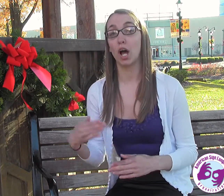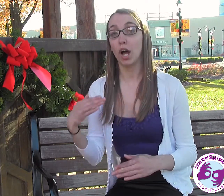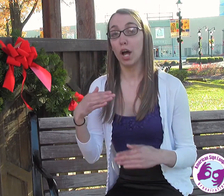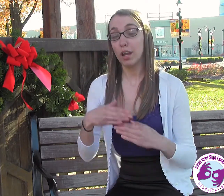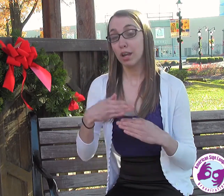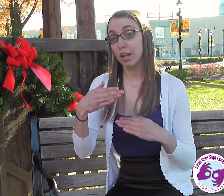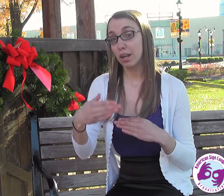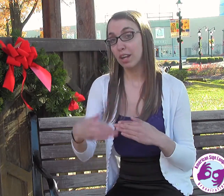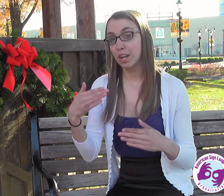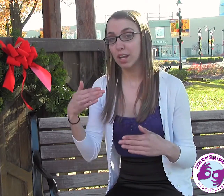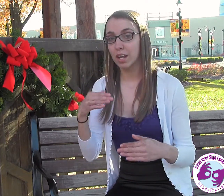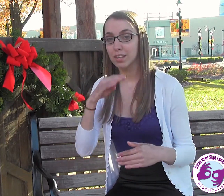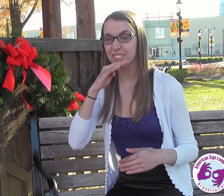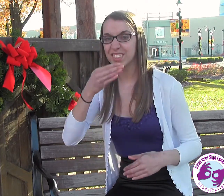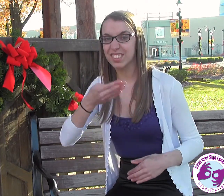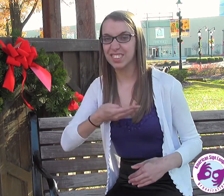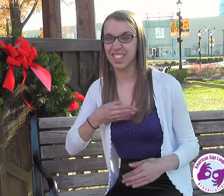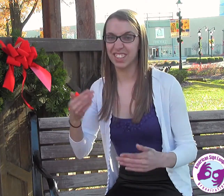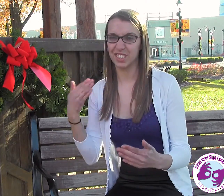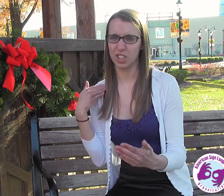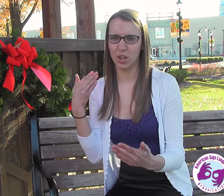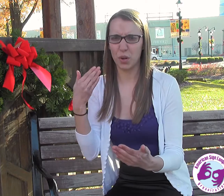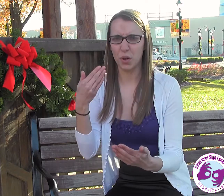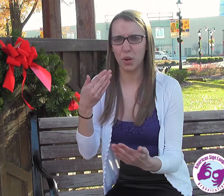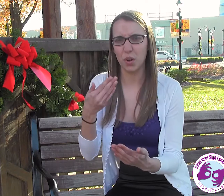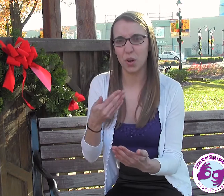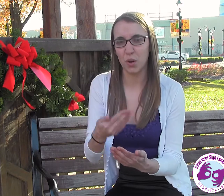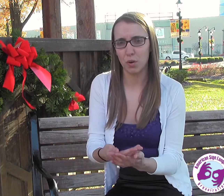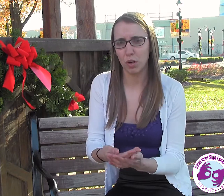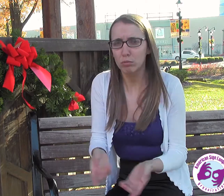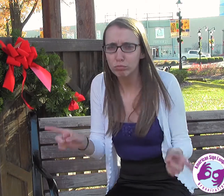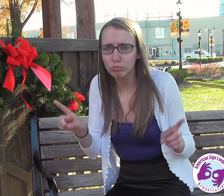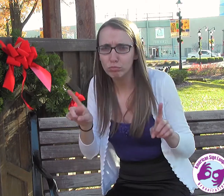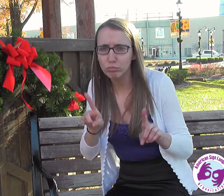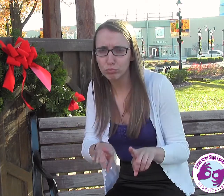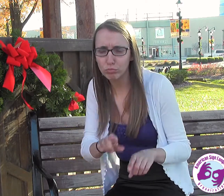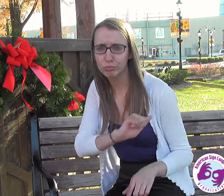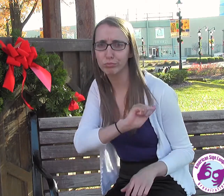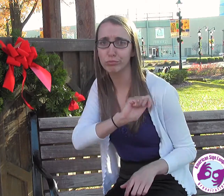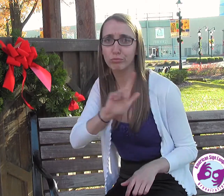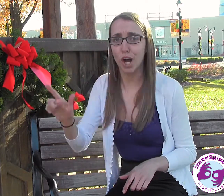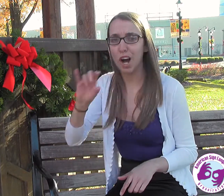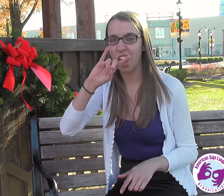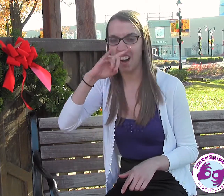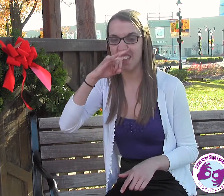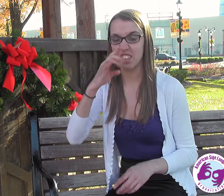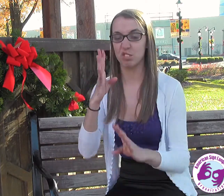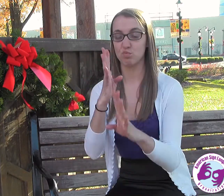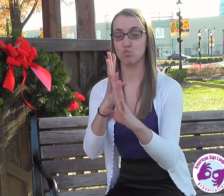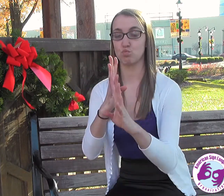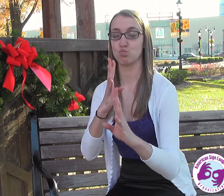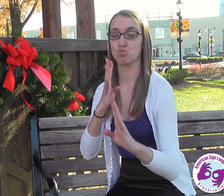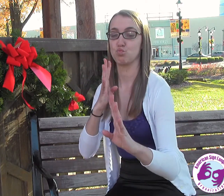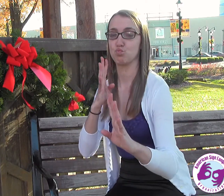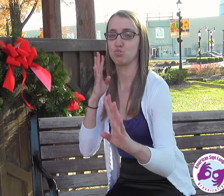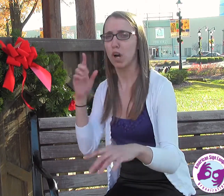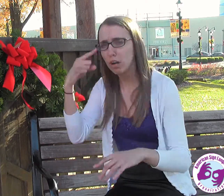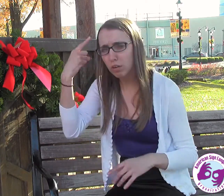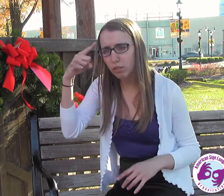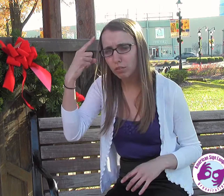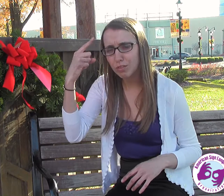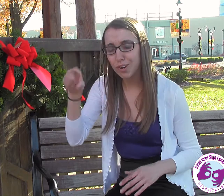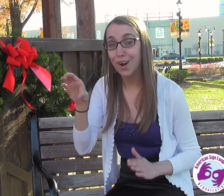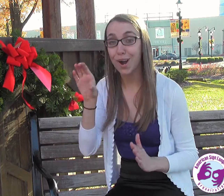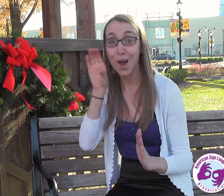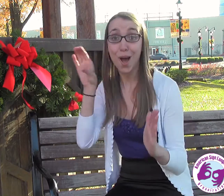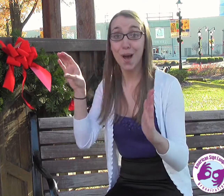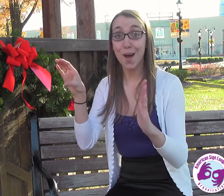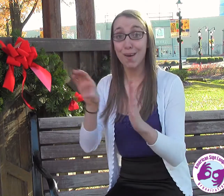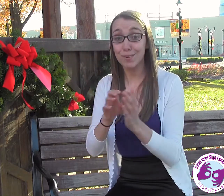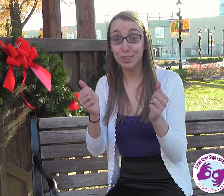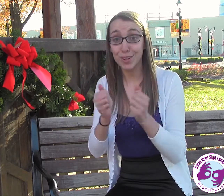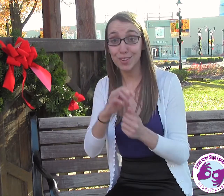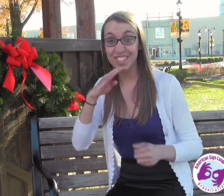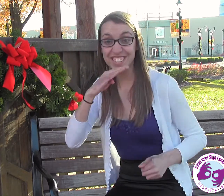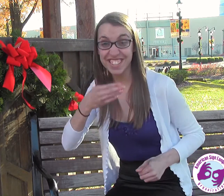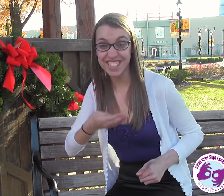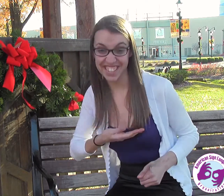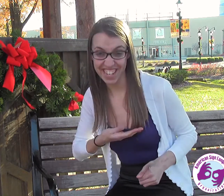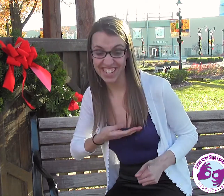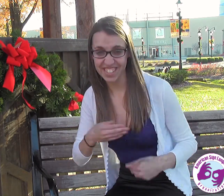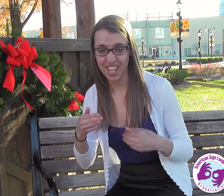Santa will be there and the kids can line up to take a picture with him.